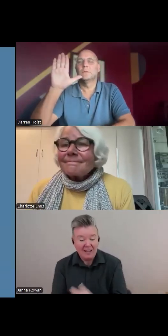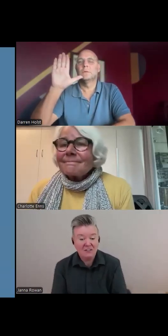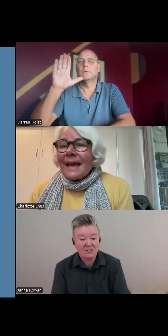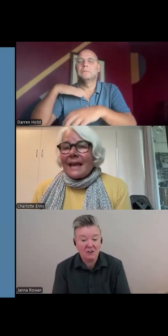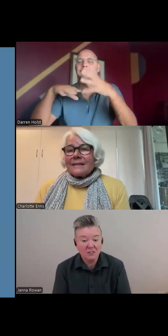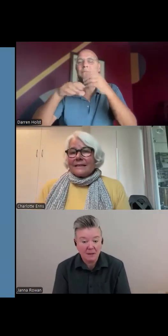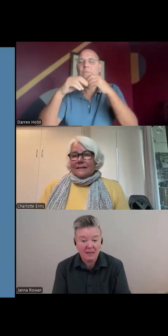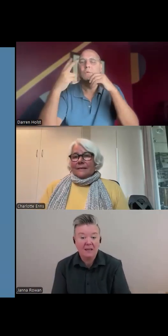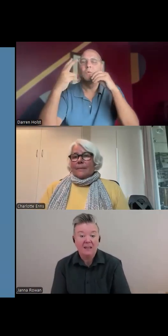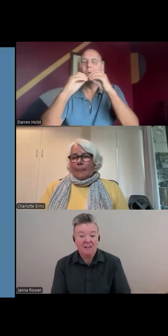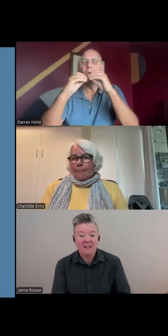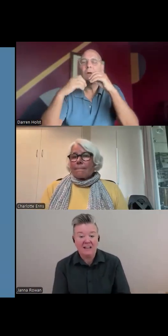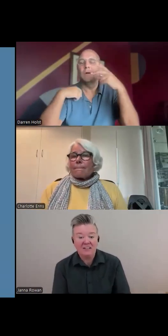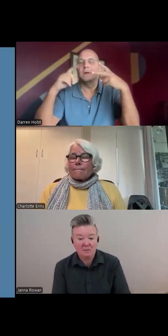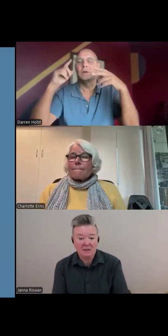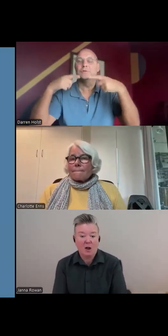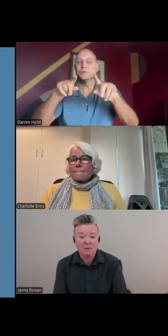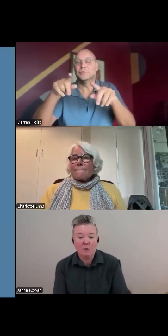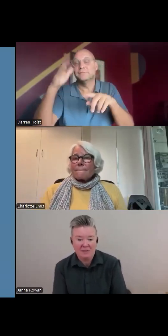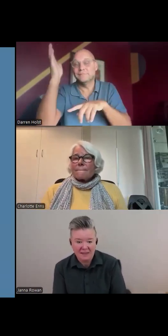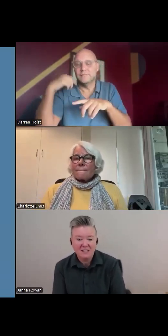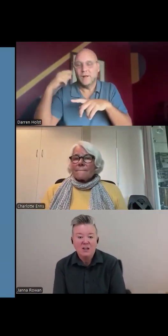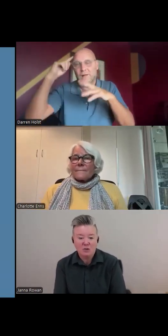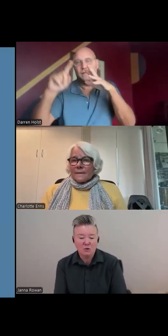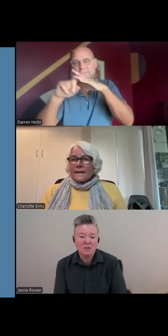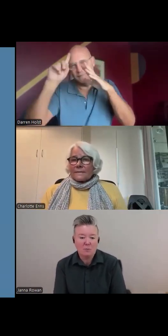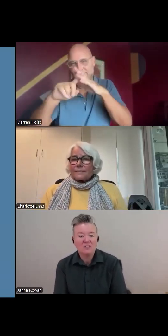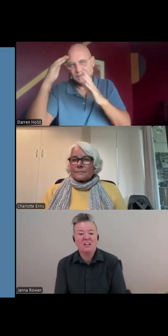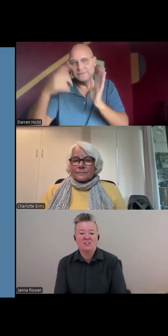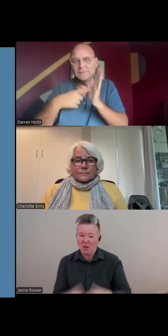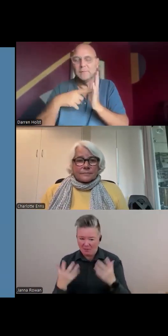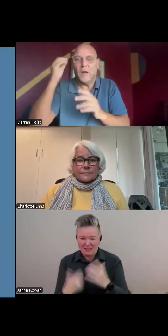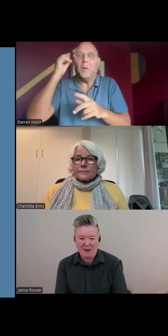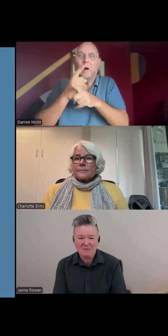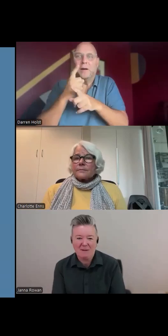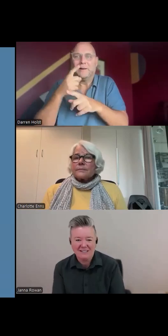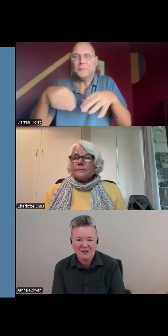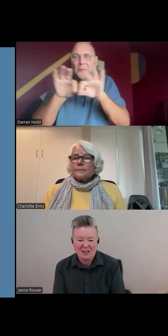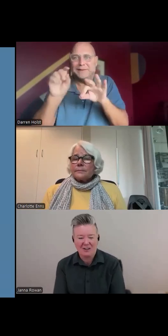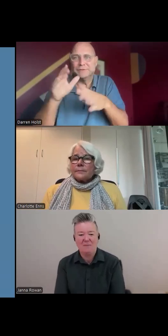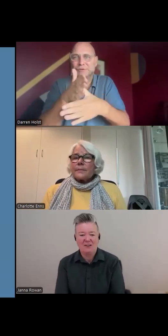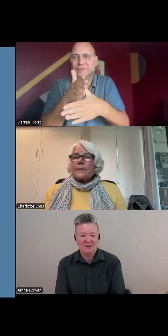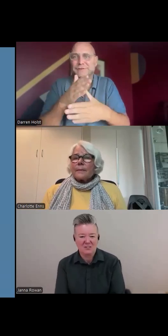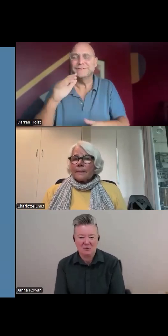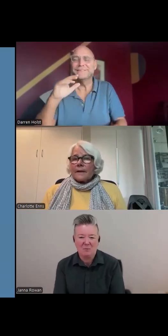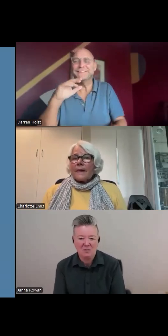Okay. DARREN HOLST >> And this is Darren speaking. If I can add something, a couple of more things. So during the presentation, a couple things came